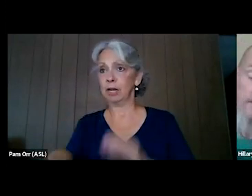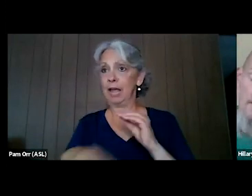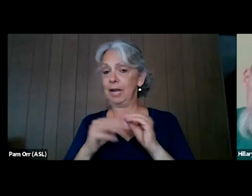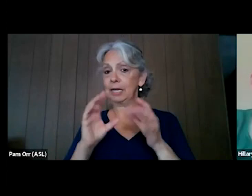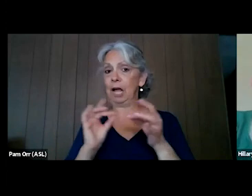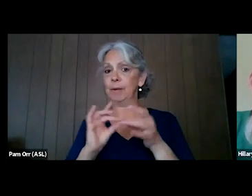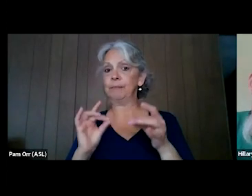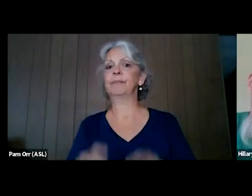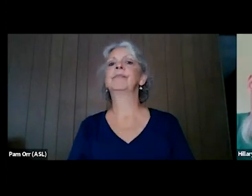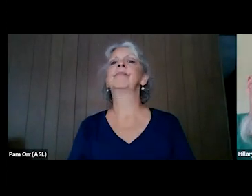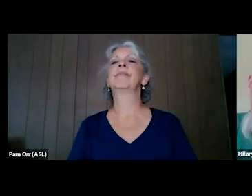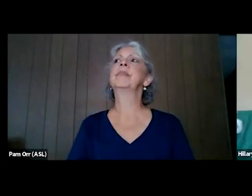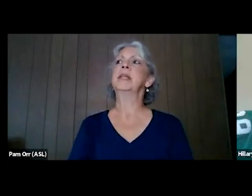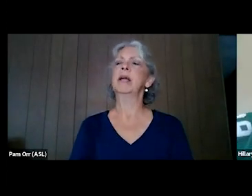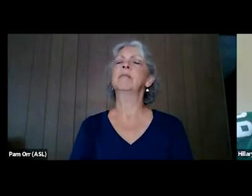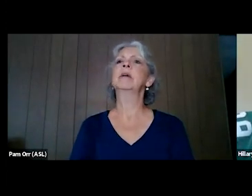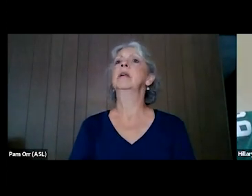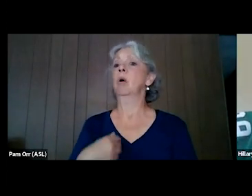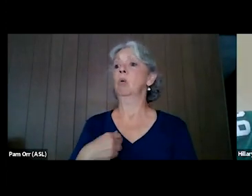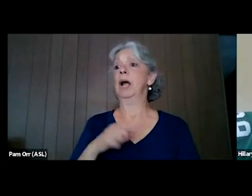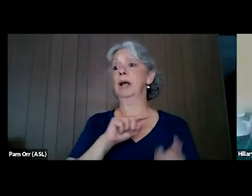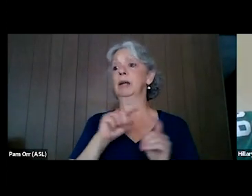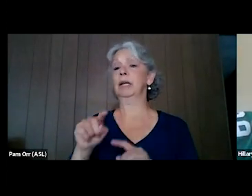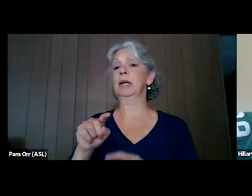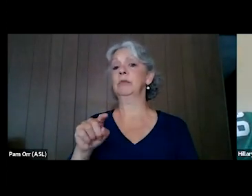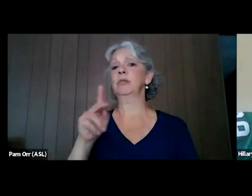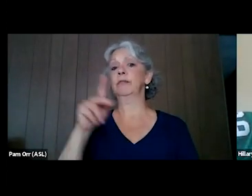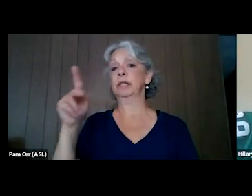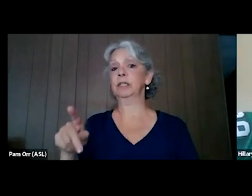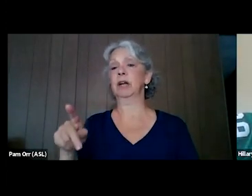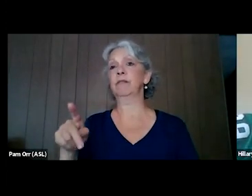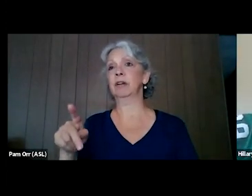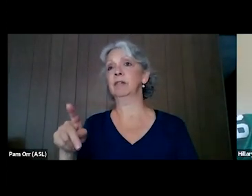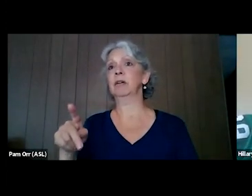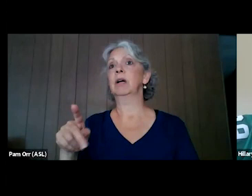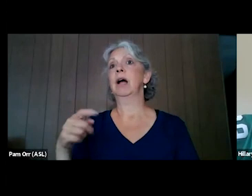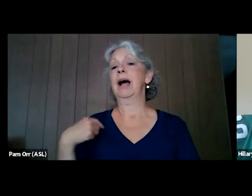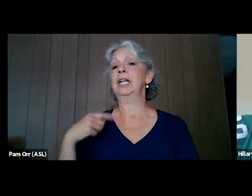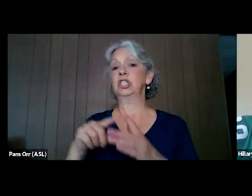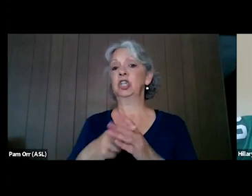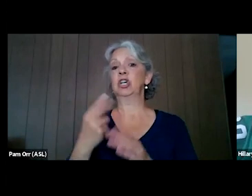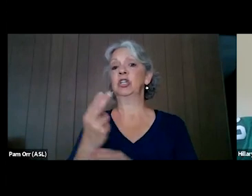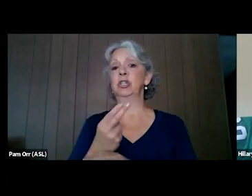Yeah, when I came to Philadelphia, which is ground zero for xylazine, I had originally started using in Jersey,